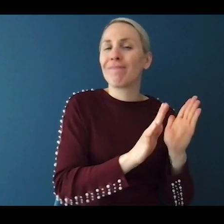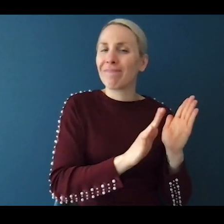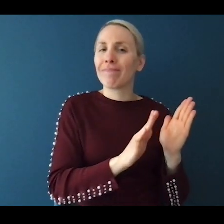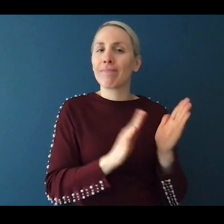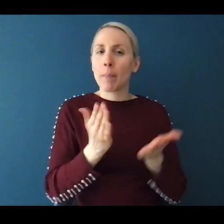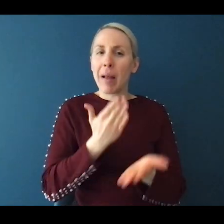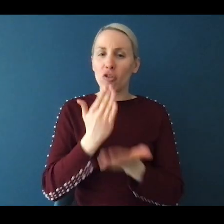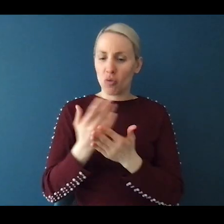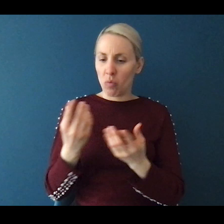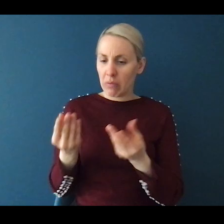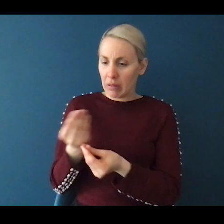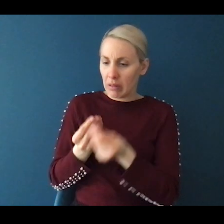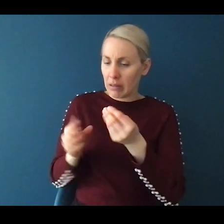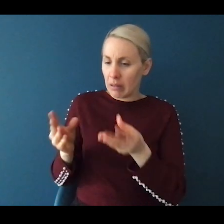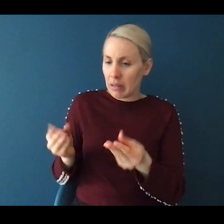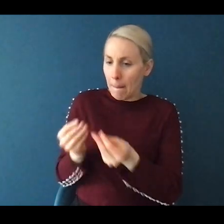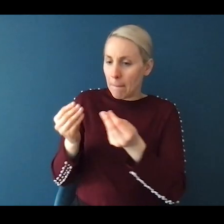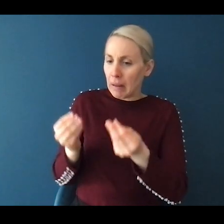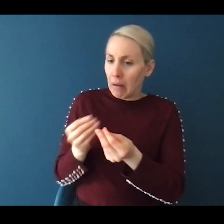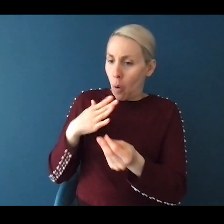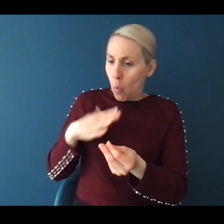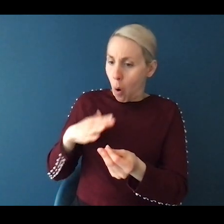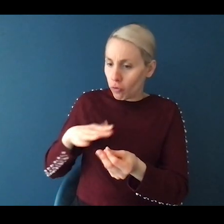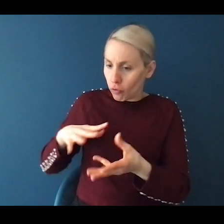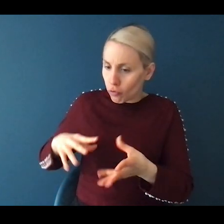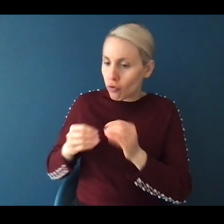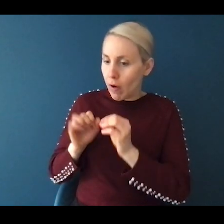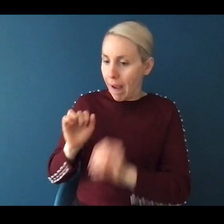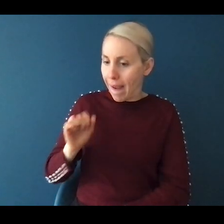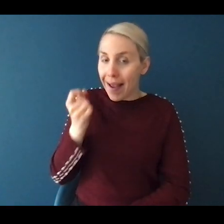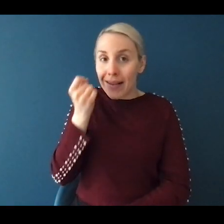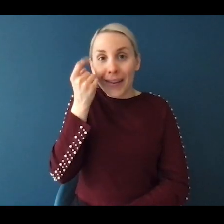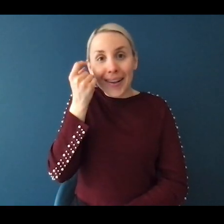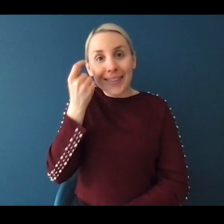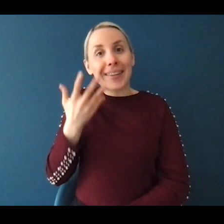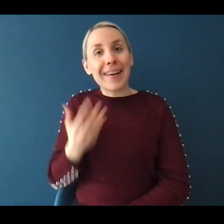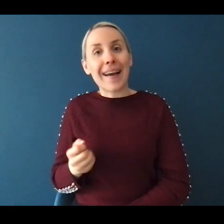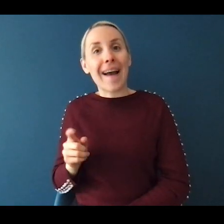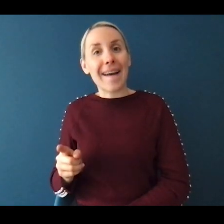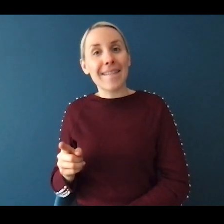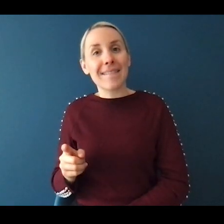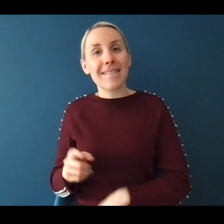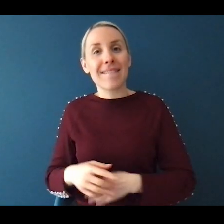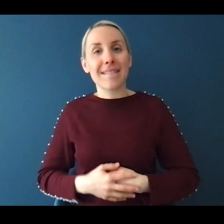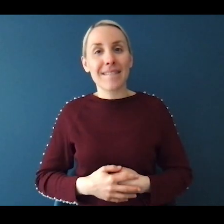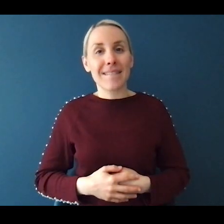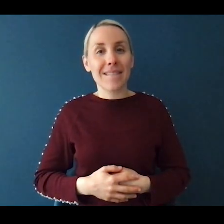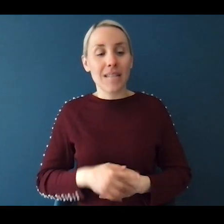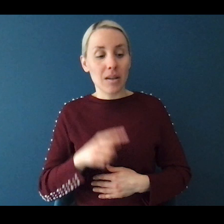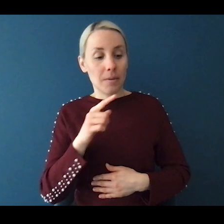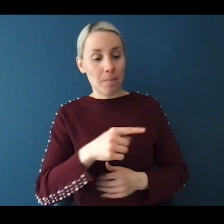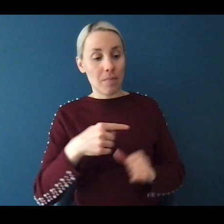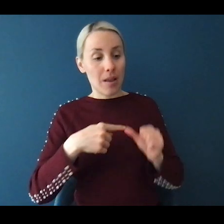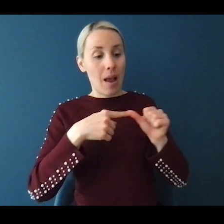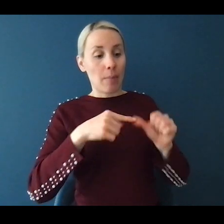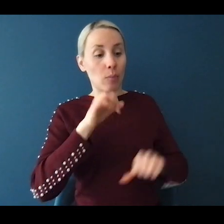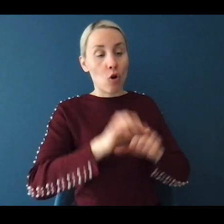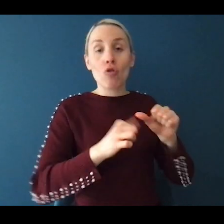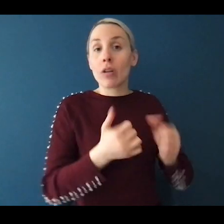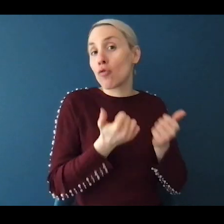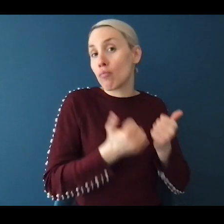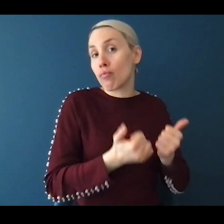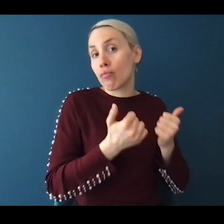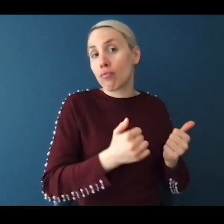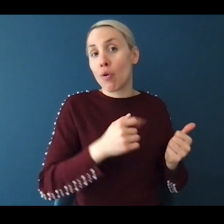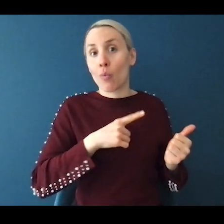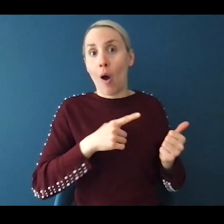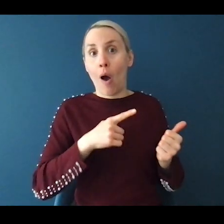you really want to produce and I guess it's nice the application process in that sense